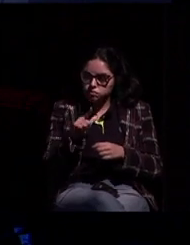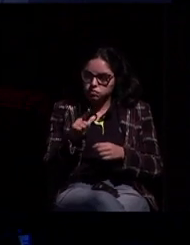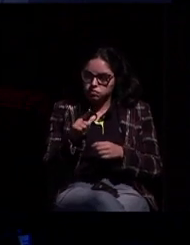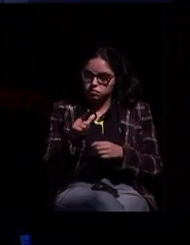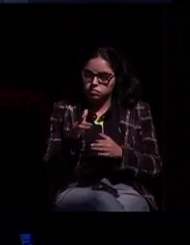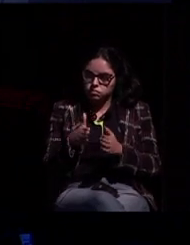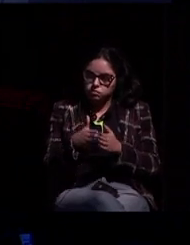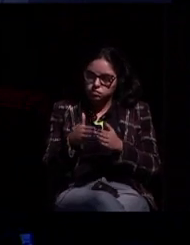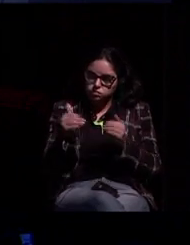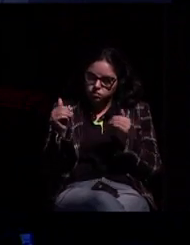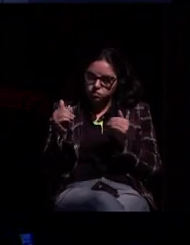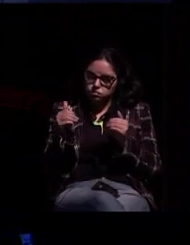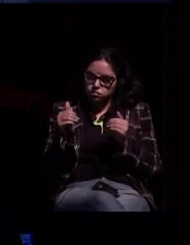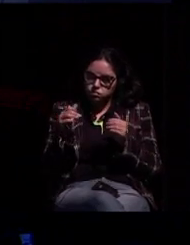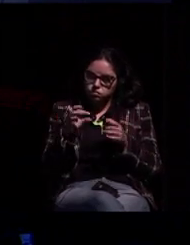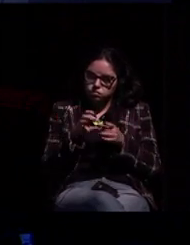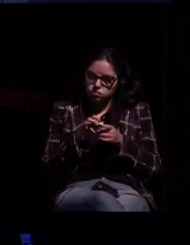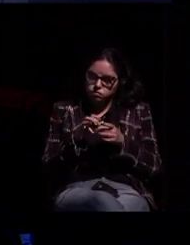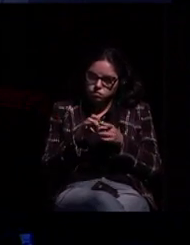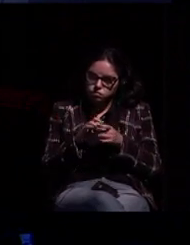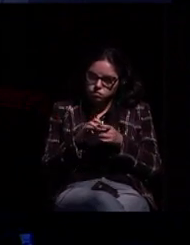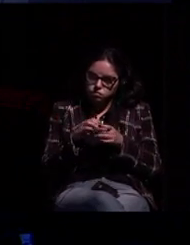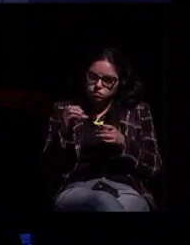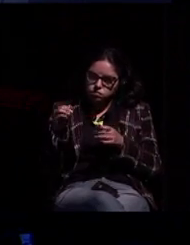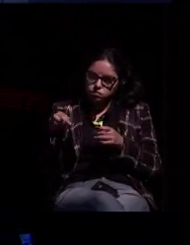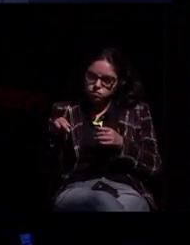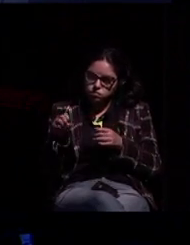request consumers...